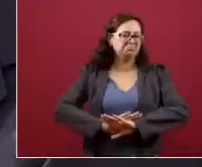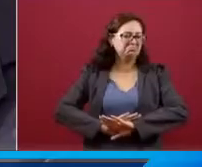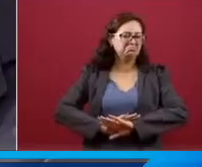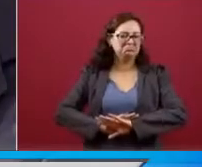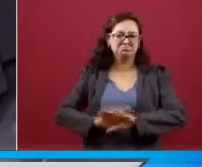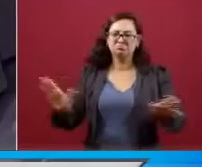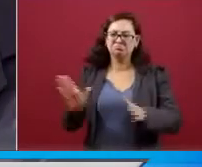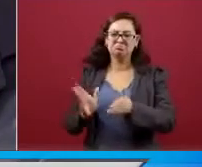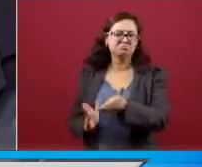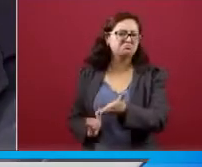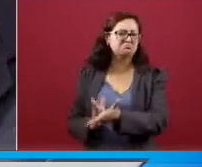7. Narro Robles and the PRI party